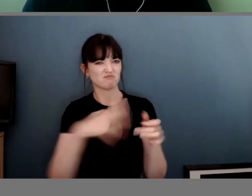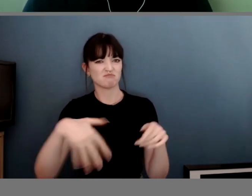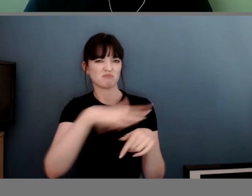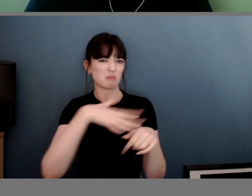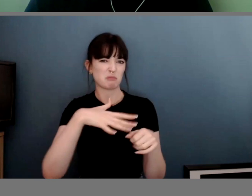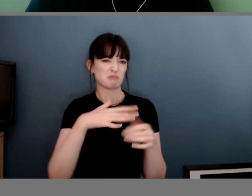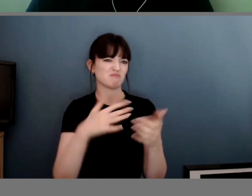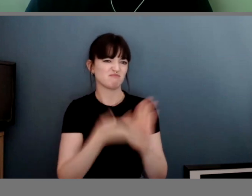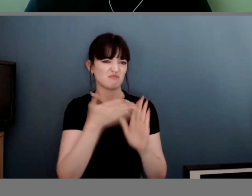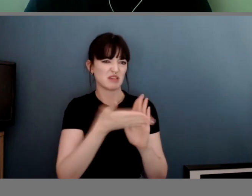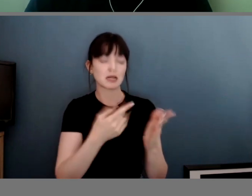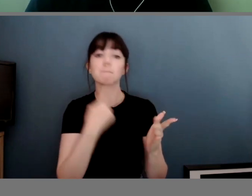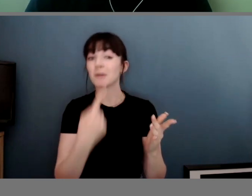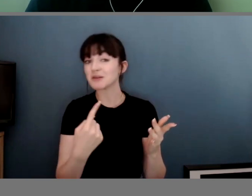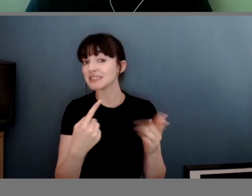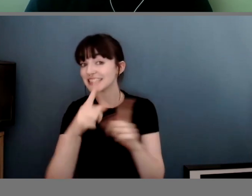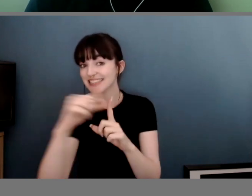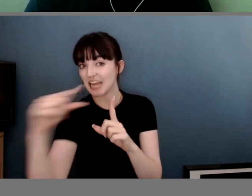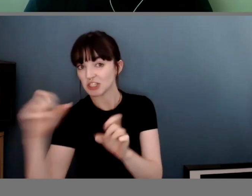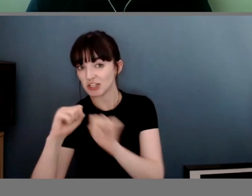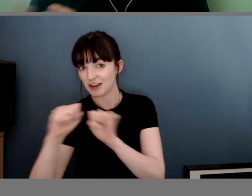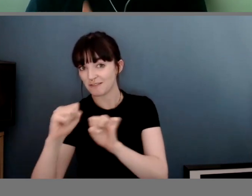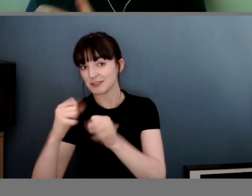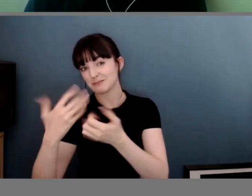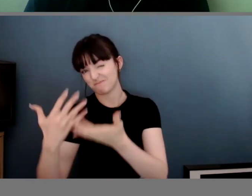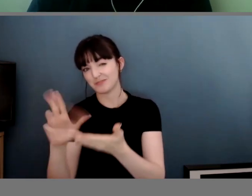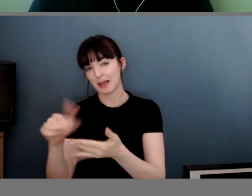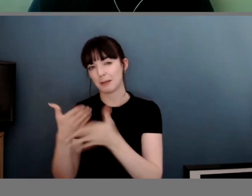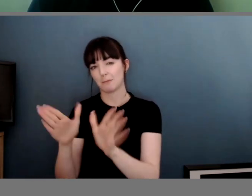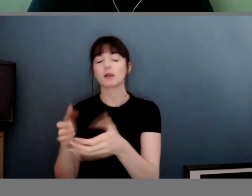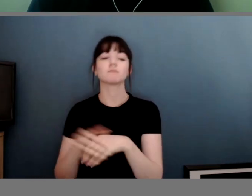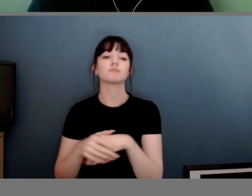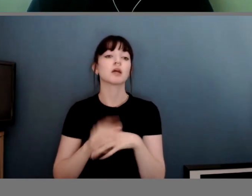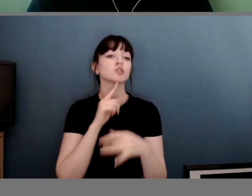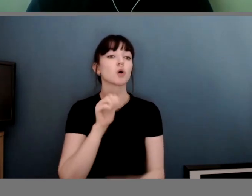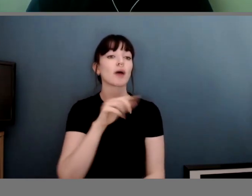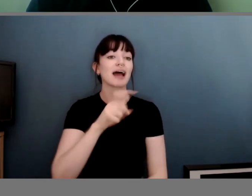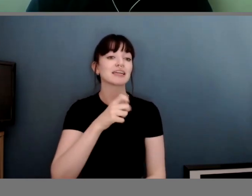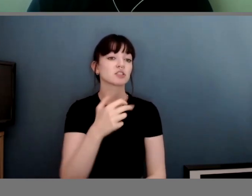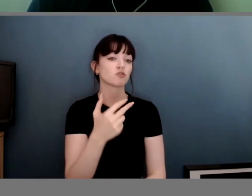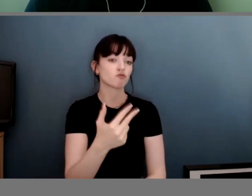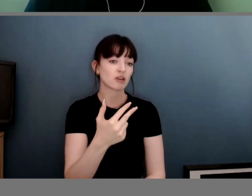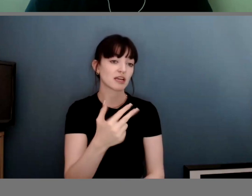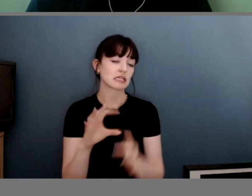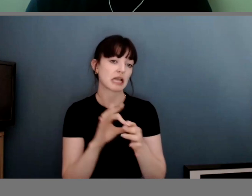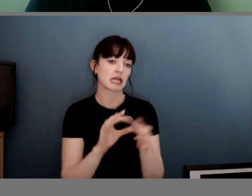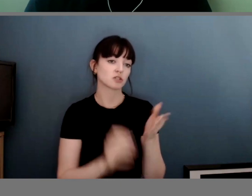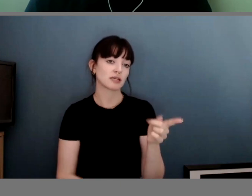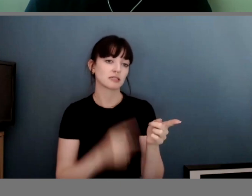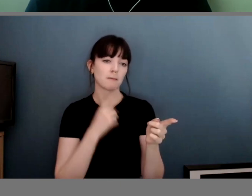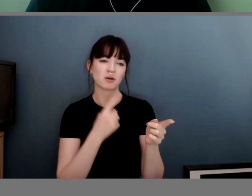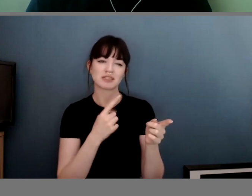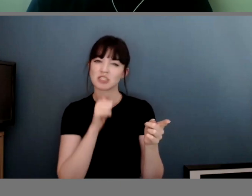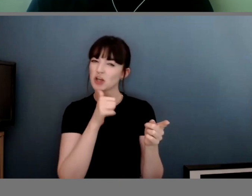services and there is the annex three attached to it but it's not mandatory and Ireland has not